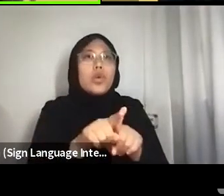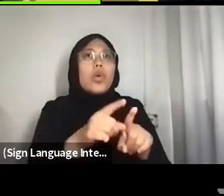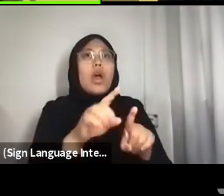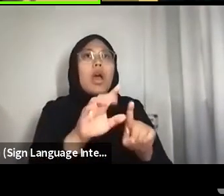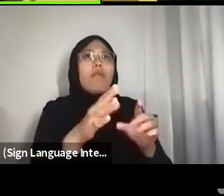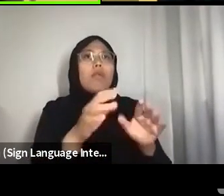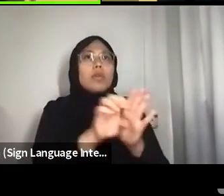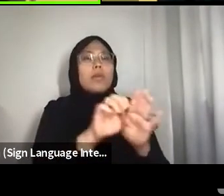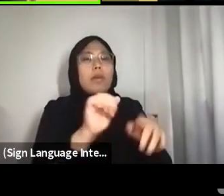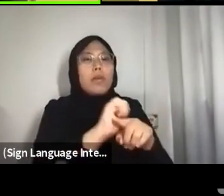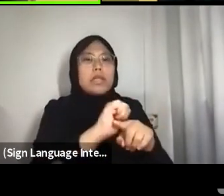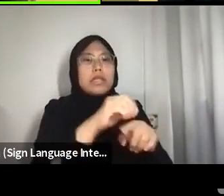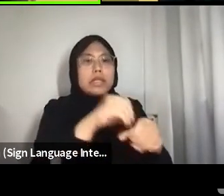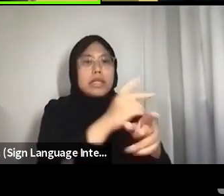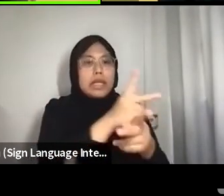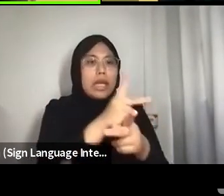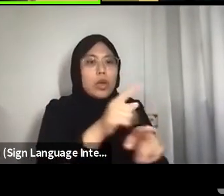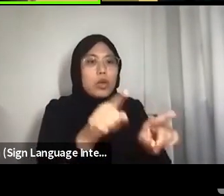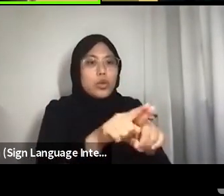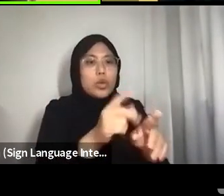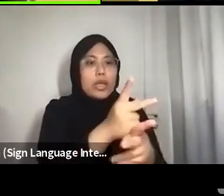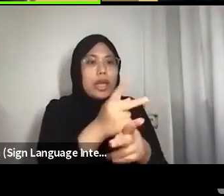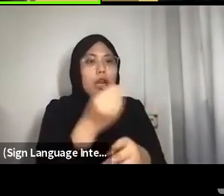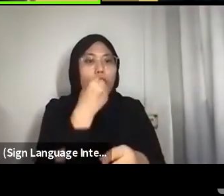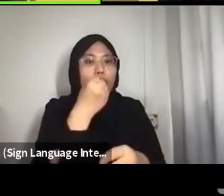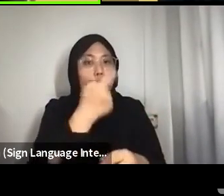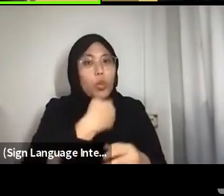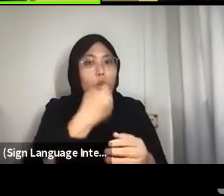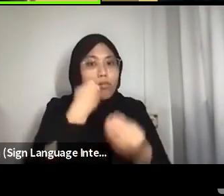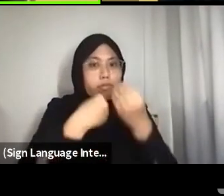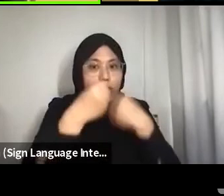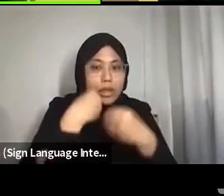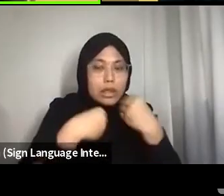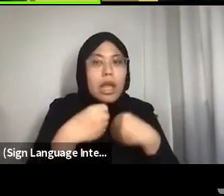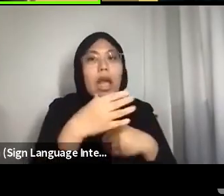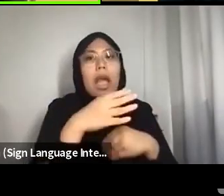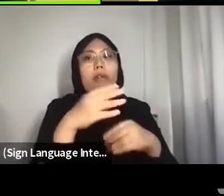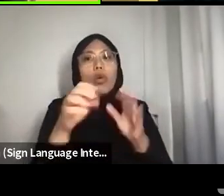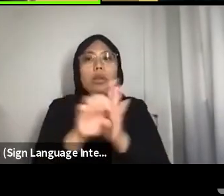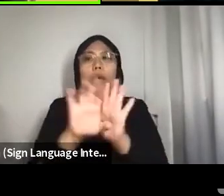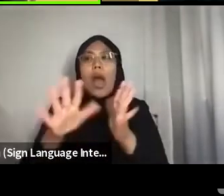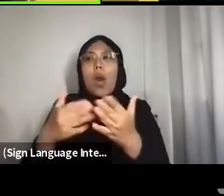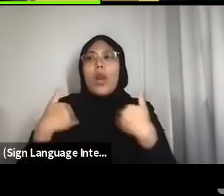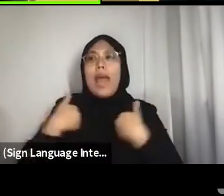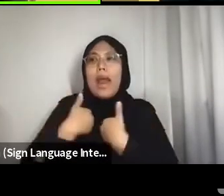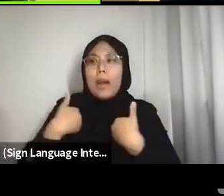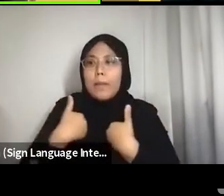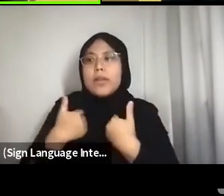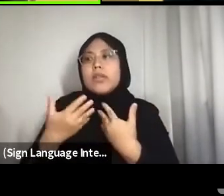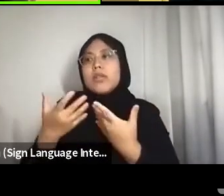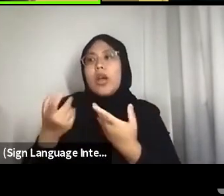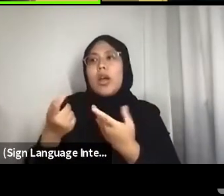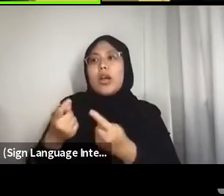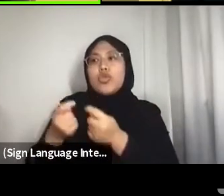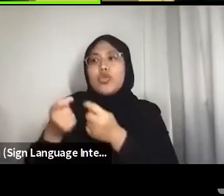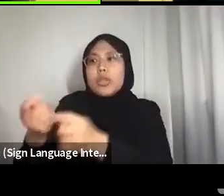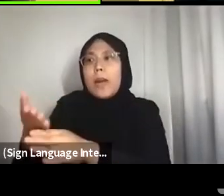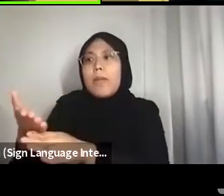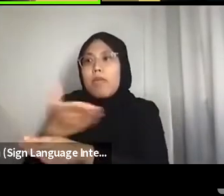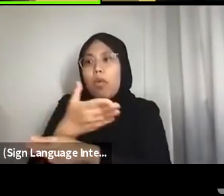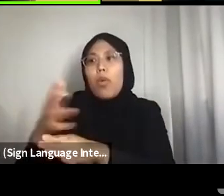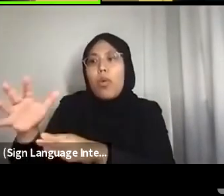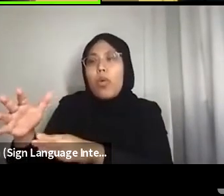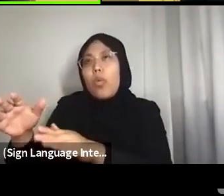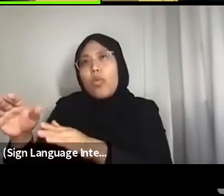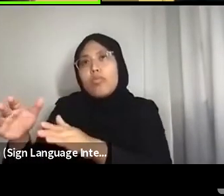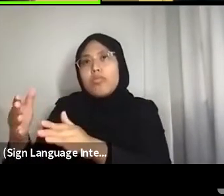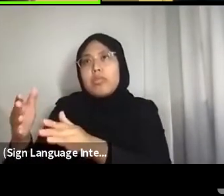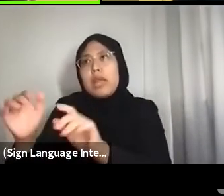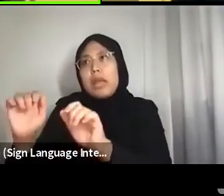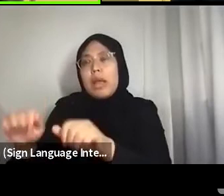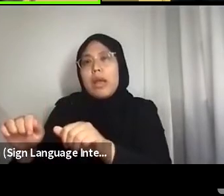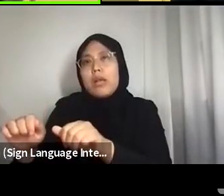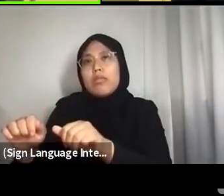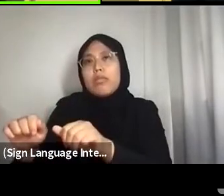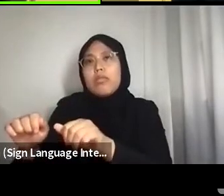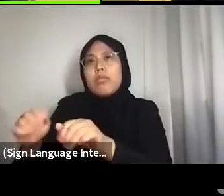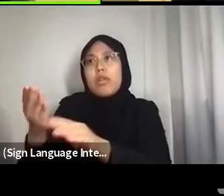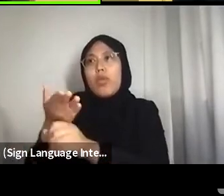then we would also care for the food we consume, how the animals are treated before they enter to sustain us, before they are slaughtered to sustain us.